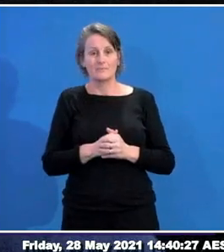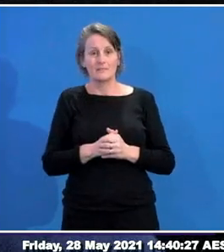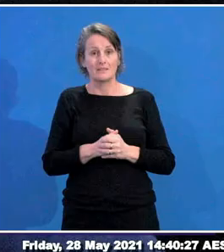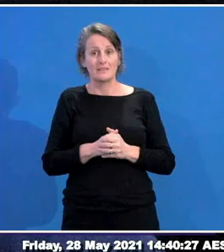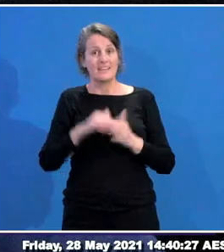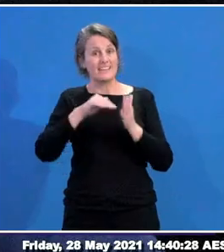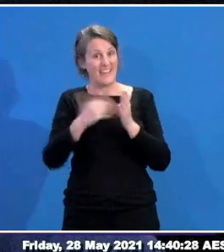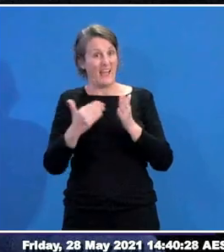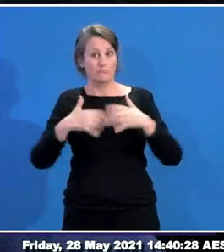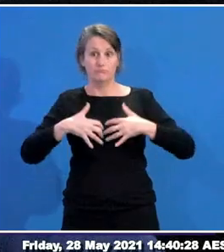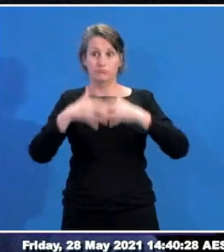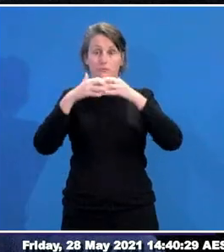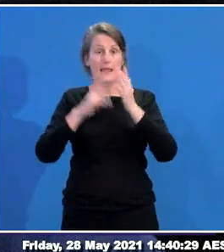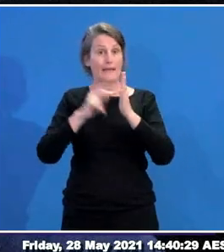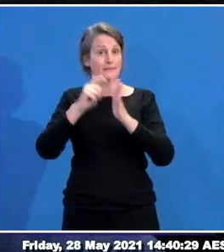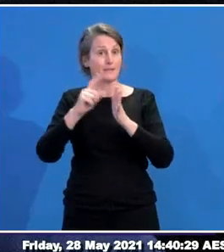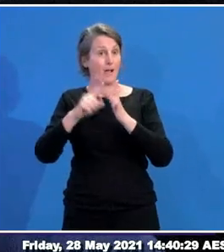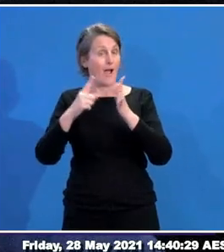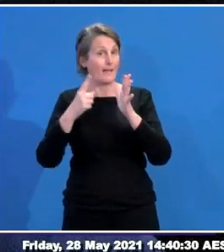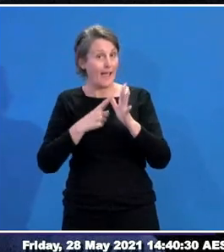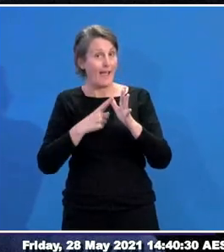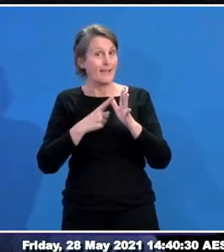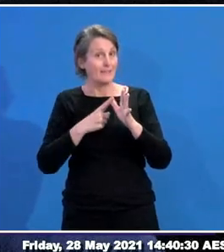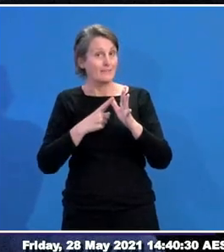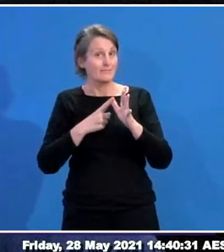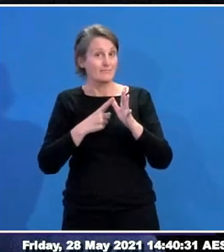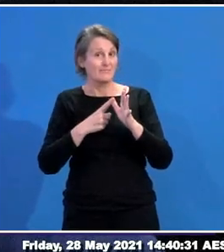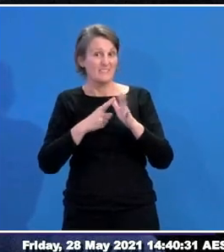have been regulated in the same way in each State and Territory, both the